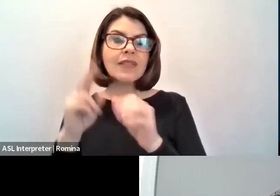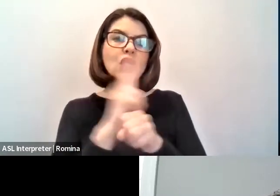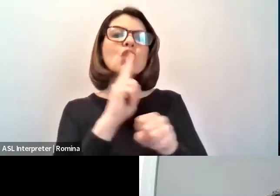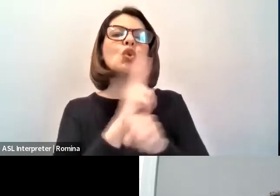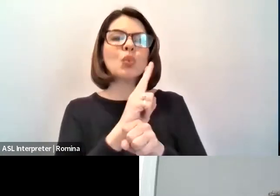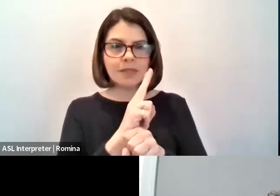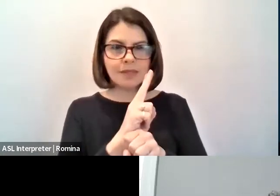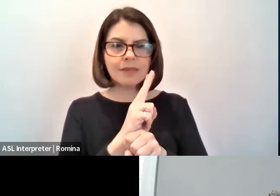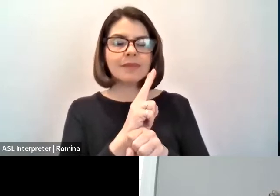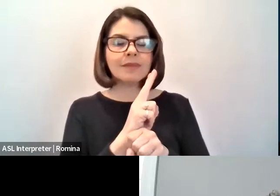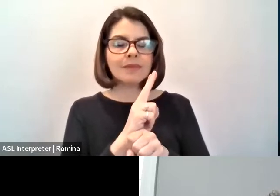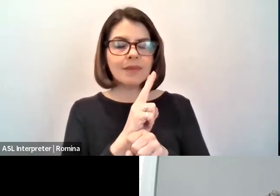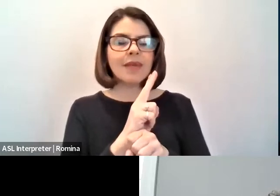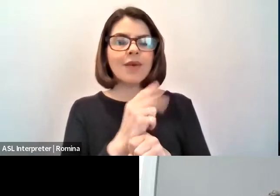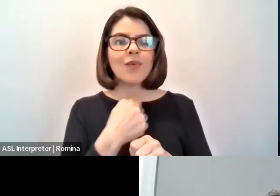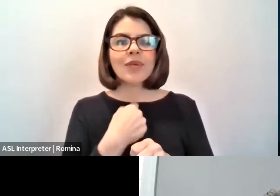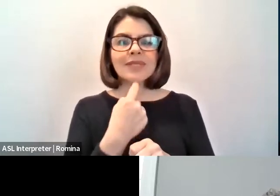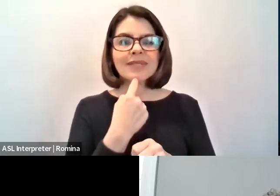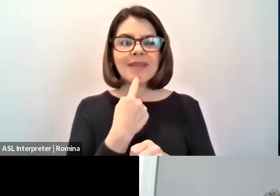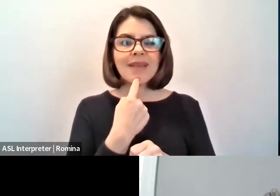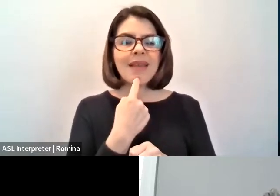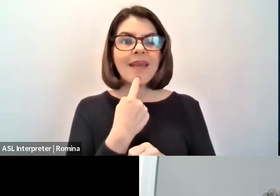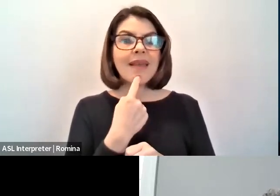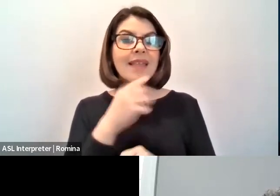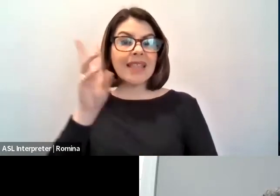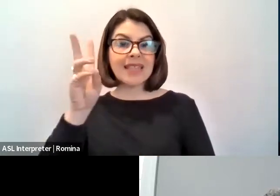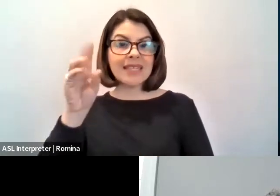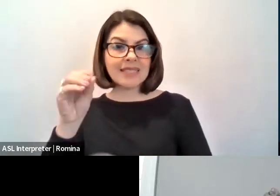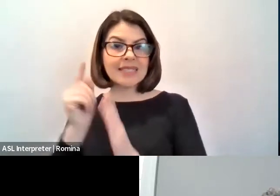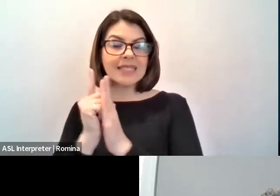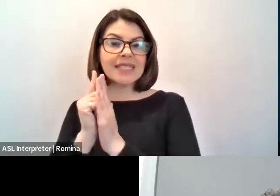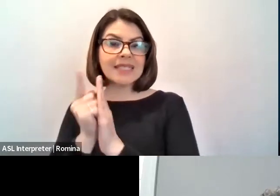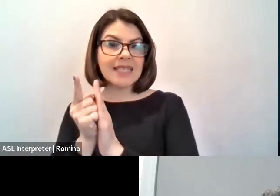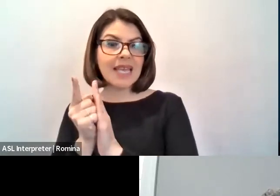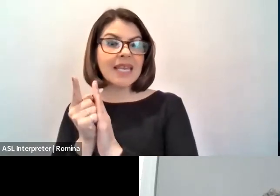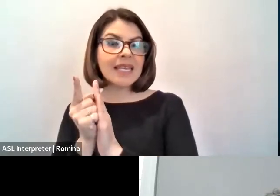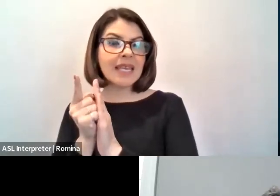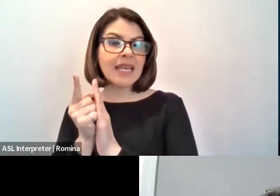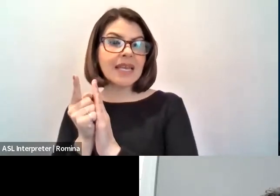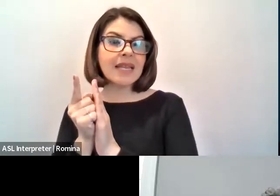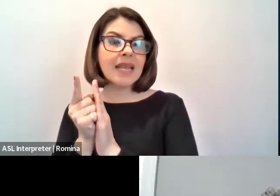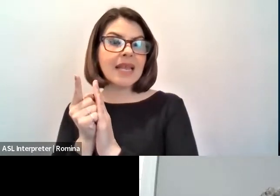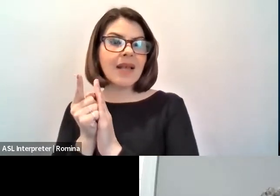So let's say, for example, the 60-second aired on cable